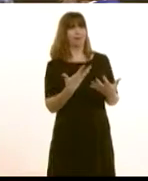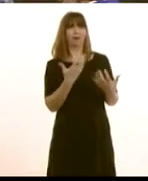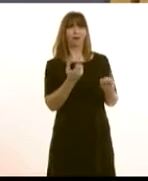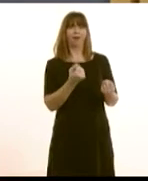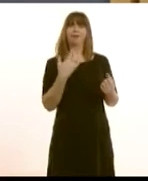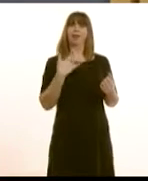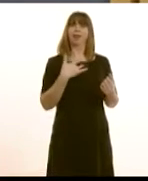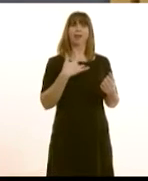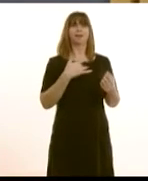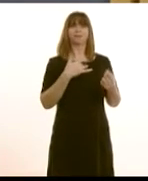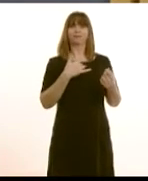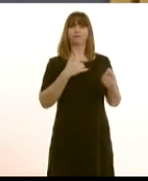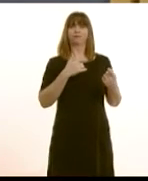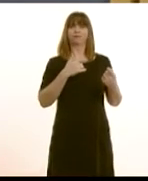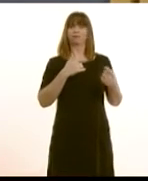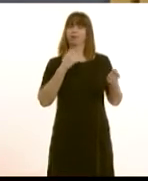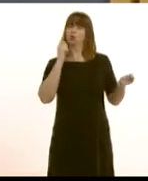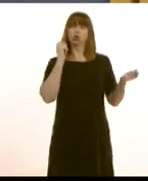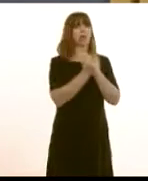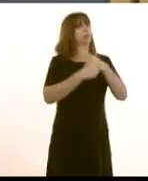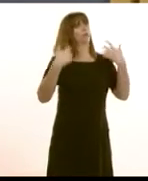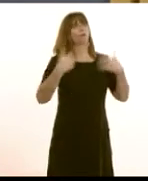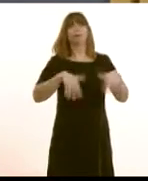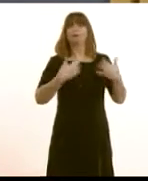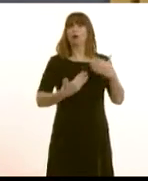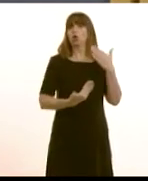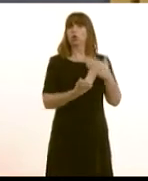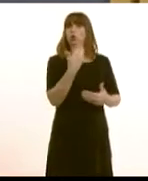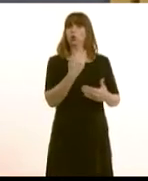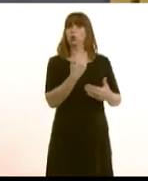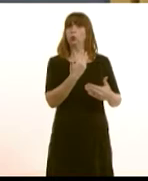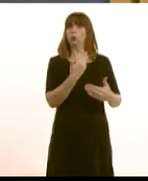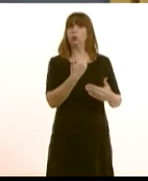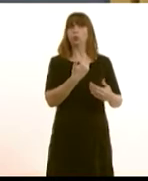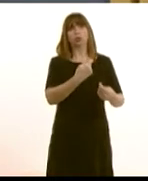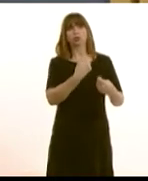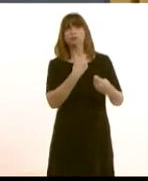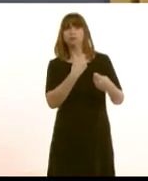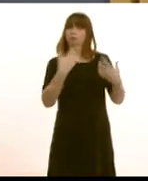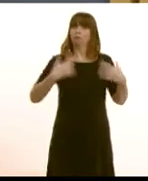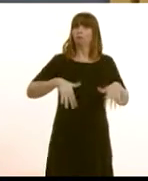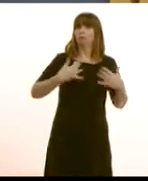drugs for people whoíve contracted hepatitis C, and the appointment of a hepatologist at